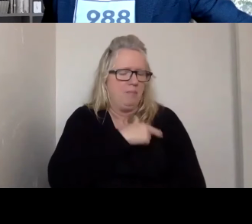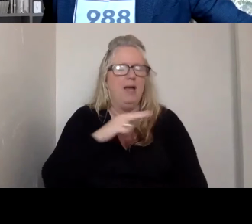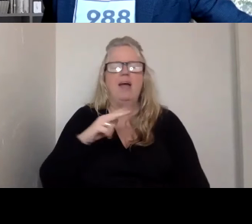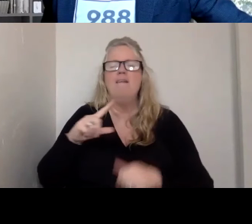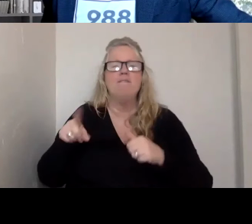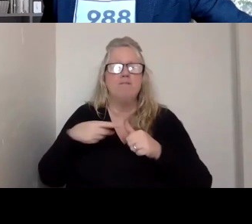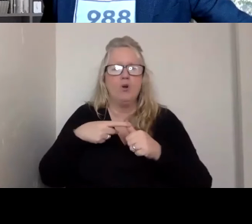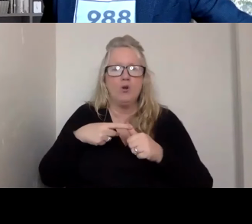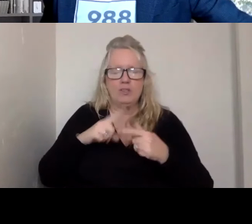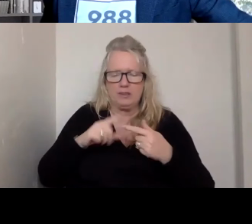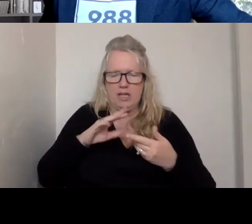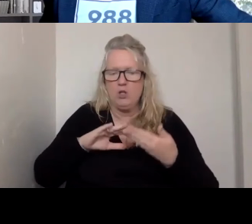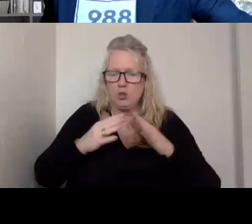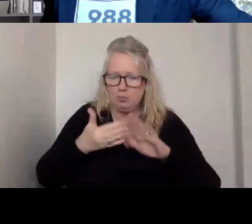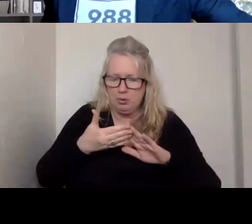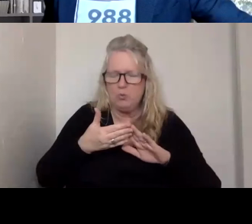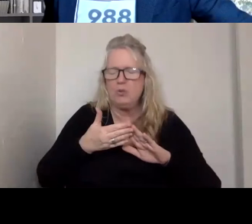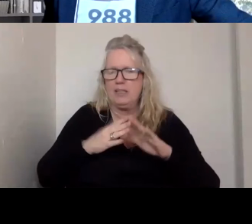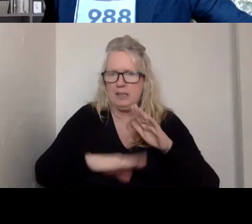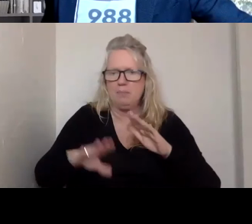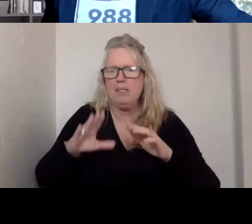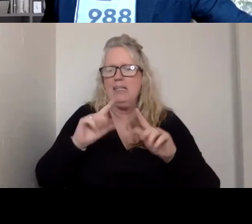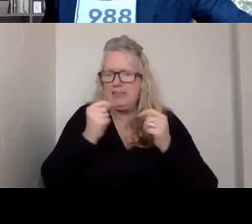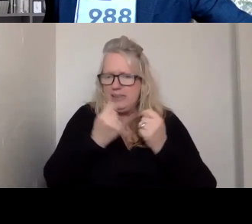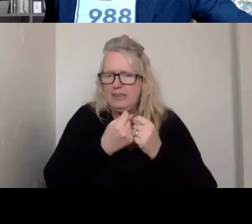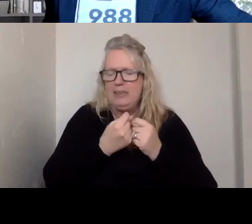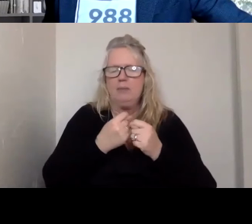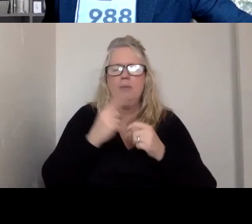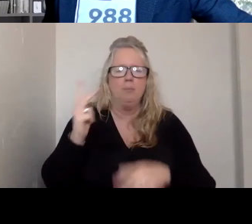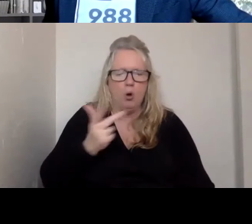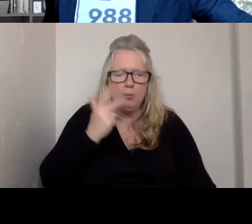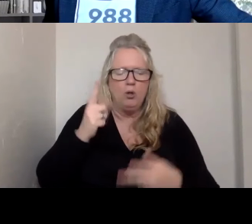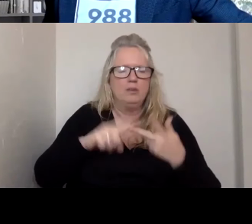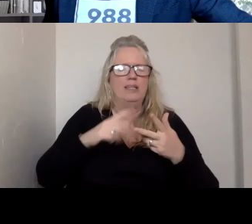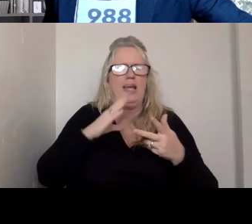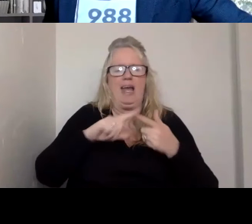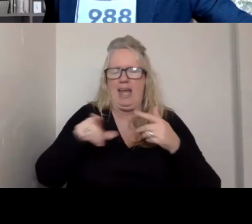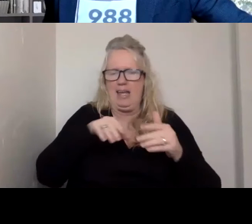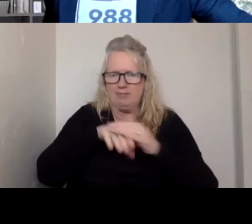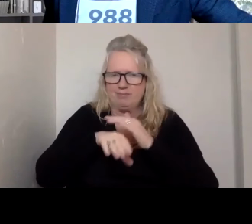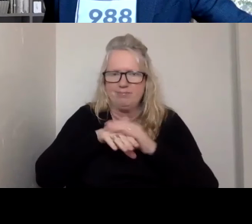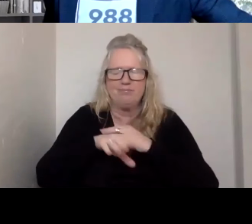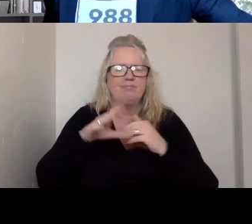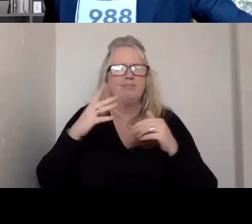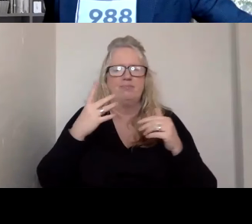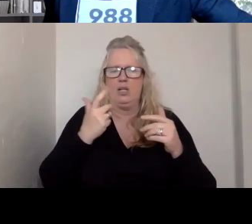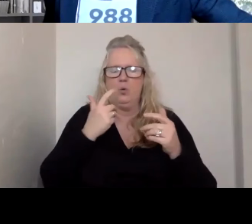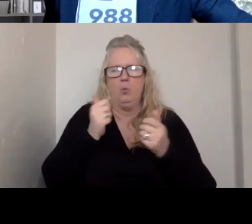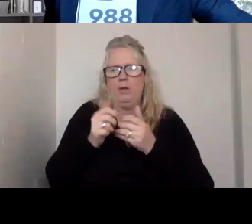COMMUNITY BASED TEAMS AND CRISIS FACILITIES THAT ARE ACCESSIBILITY WITHOUT GOING THROUGH A MEDICAL CLEARING WITH A HOSPITAL.